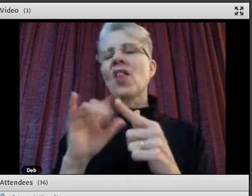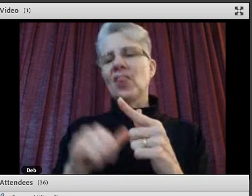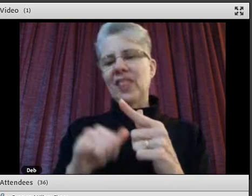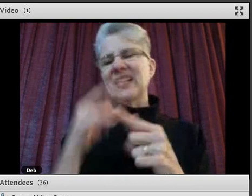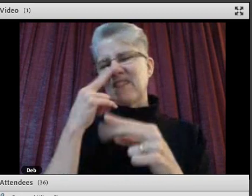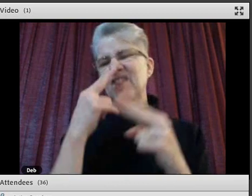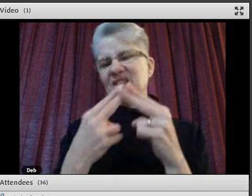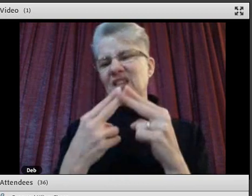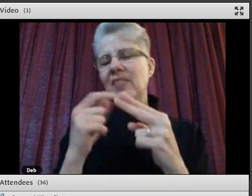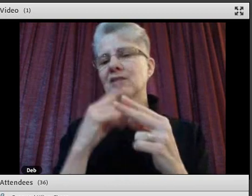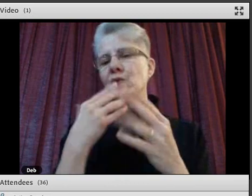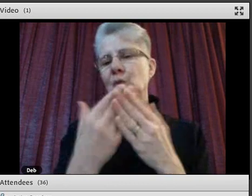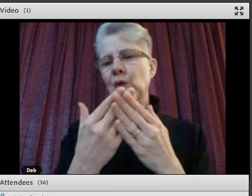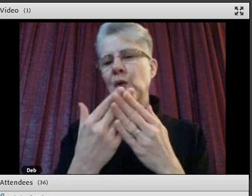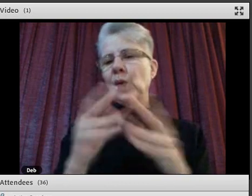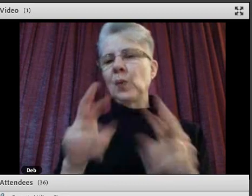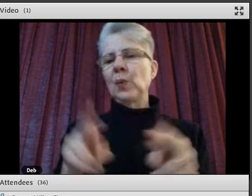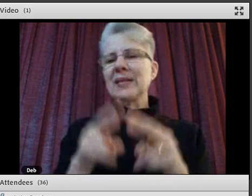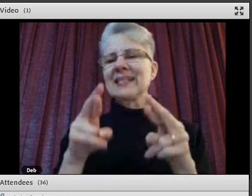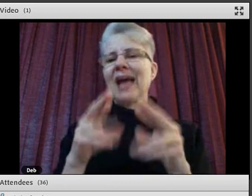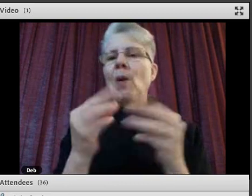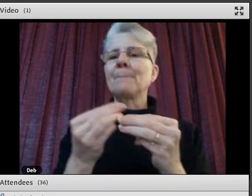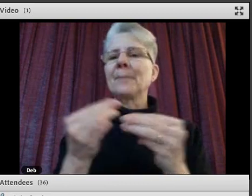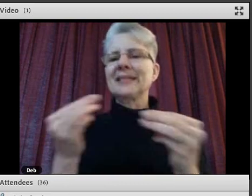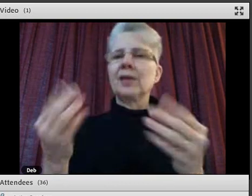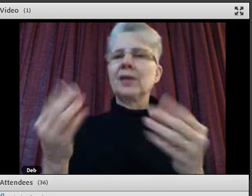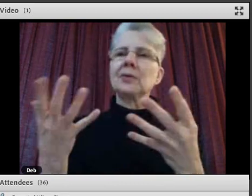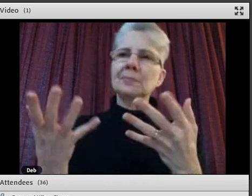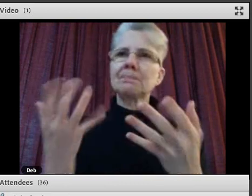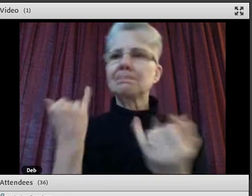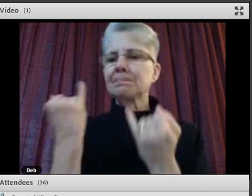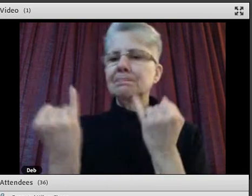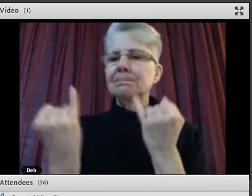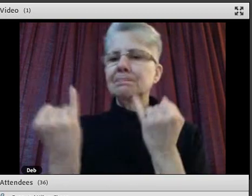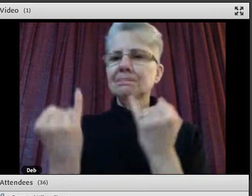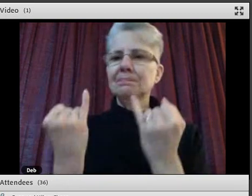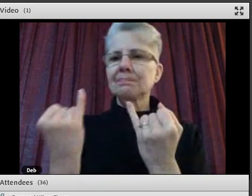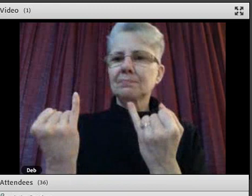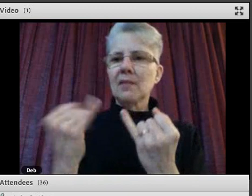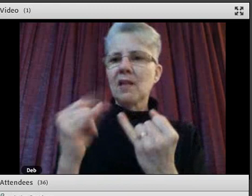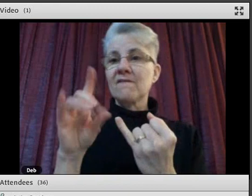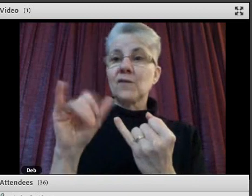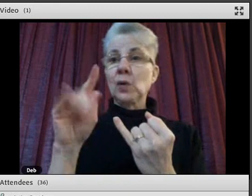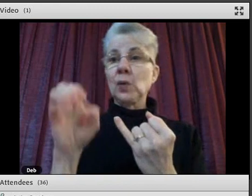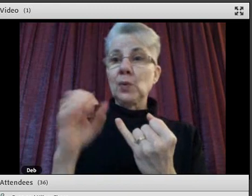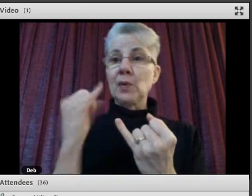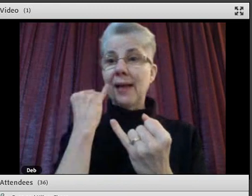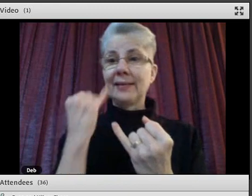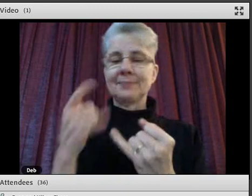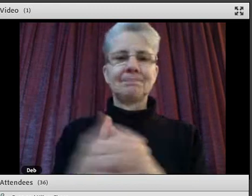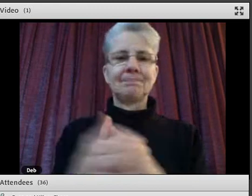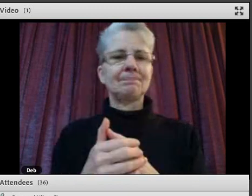So that's a good recycled- material flute option for you.